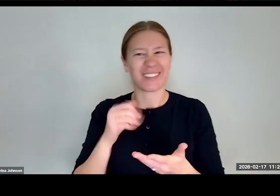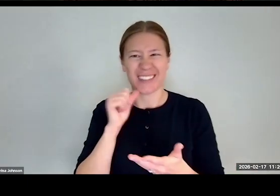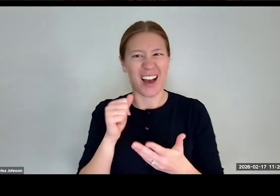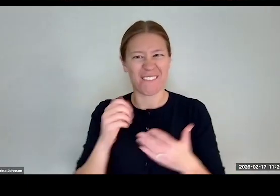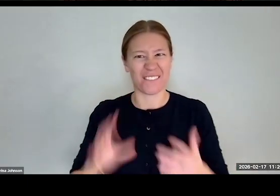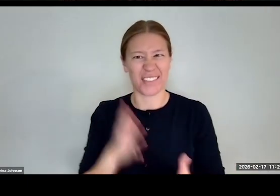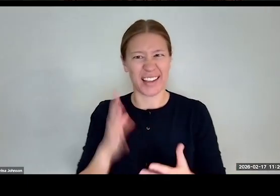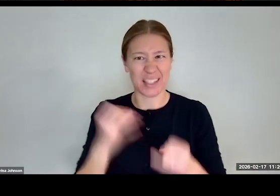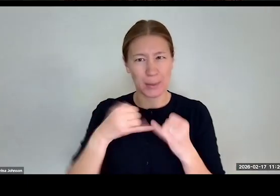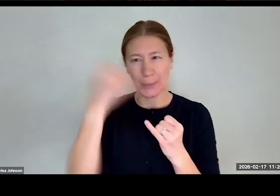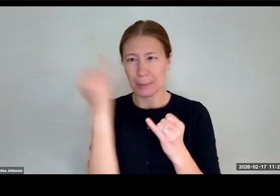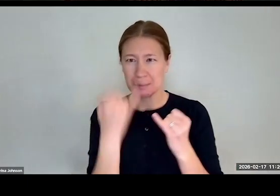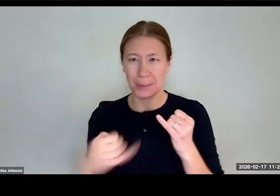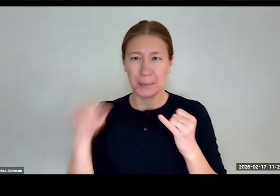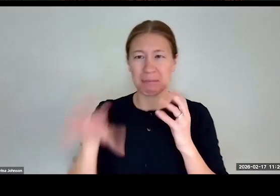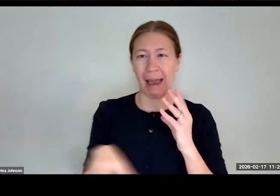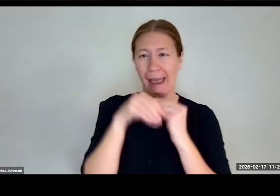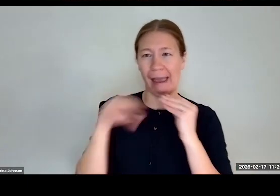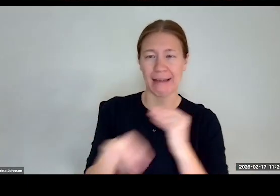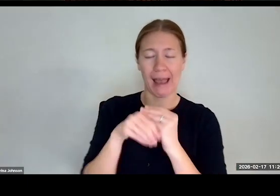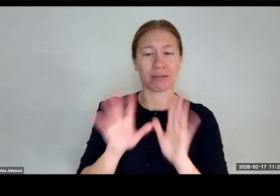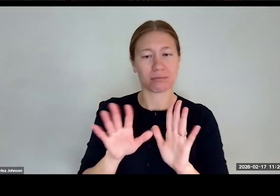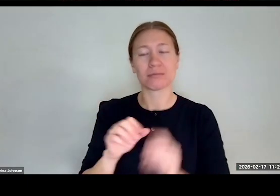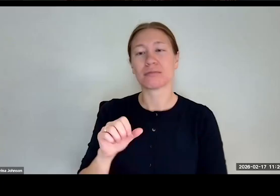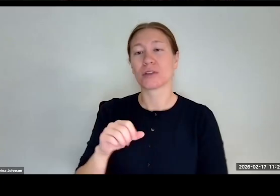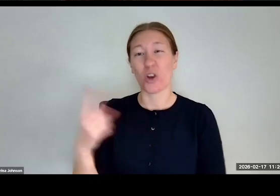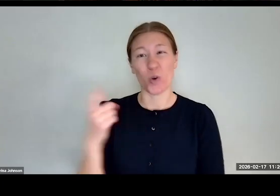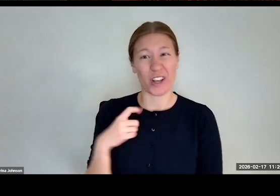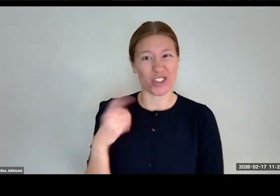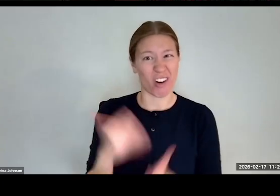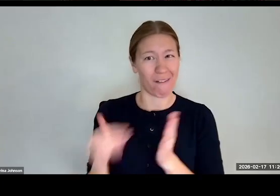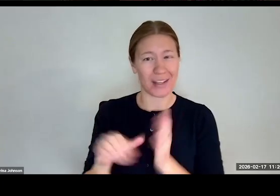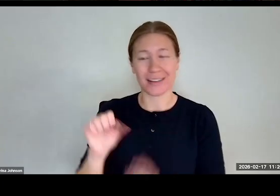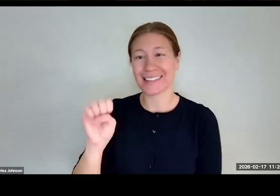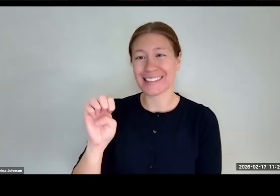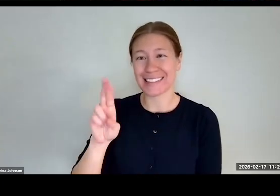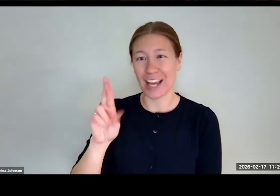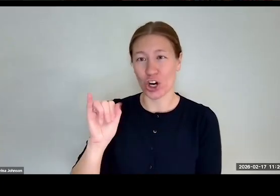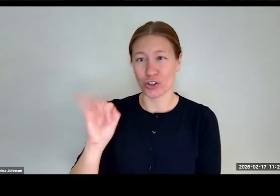So one of the questions I hear a lot is are rifs. Okay? Rifs are like the little caps that you'll see on the top